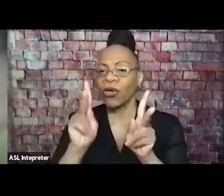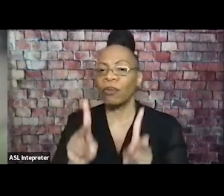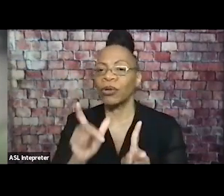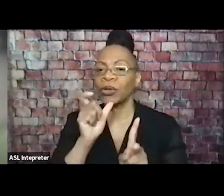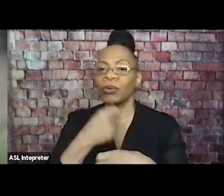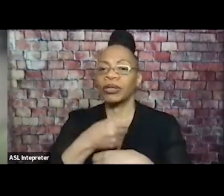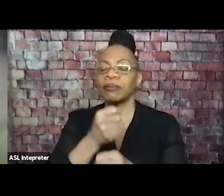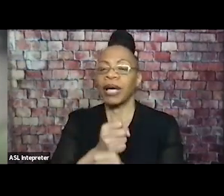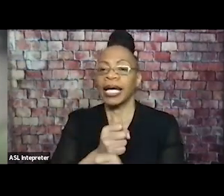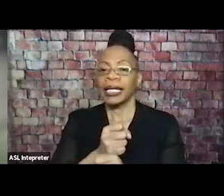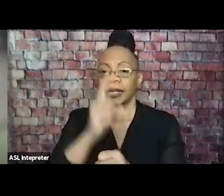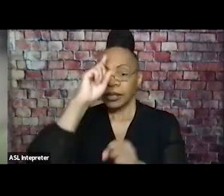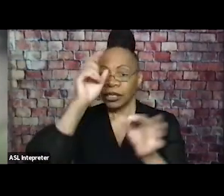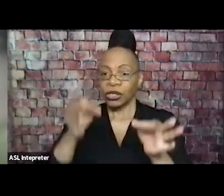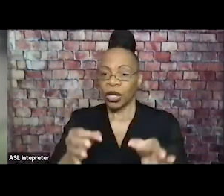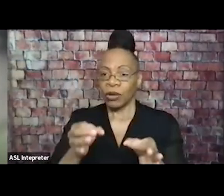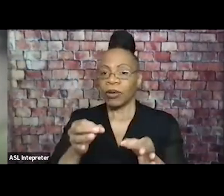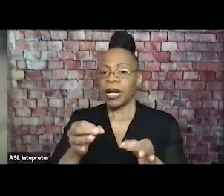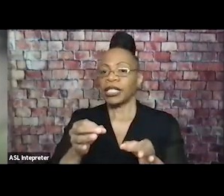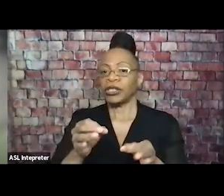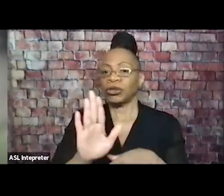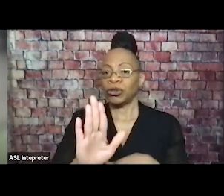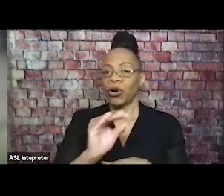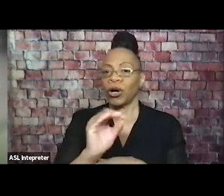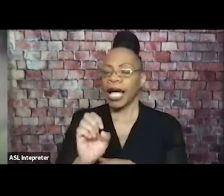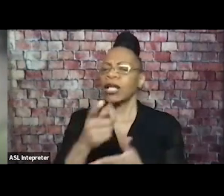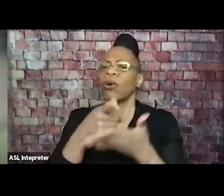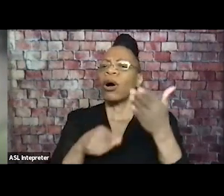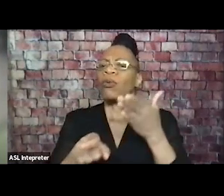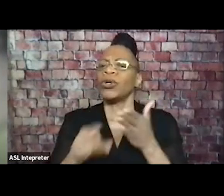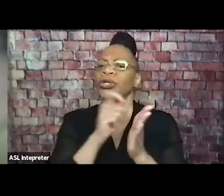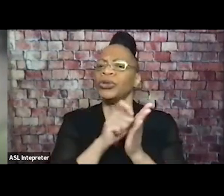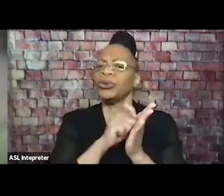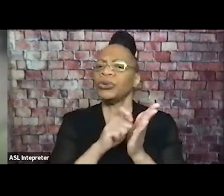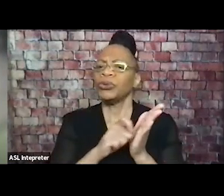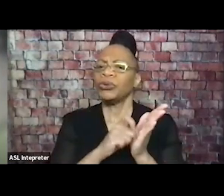what would you say about why it's important for you to be applying for these records right now?